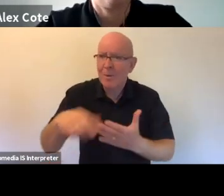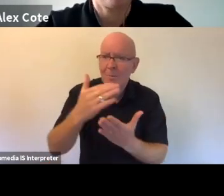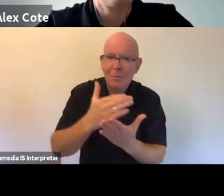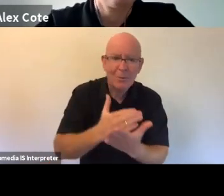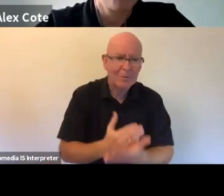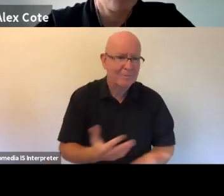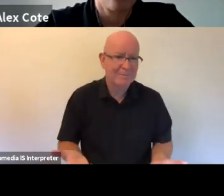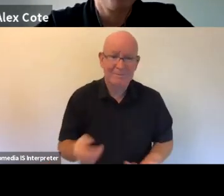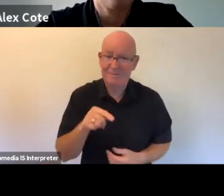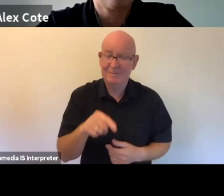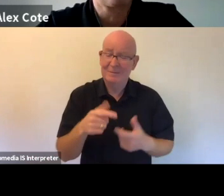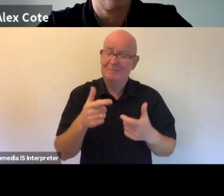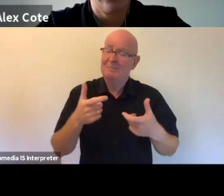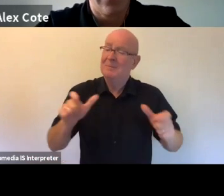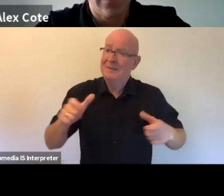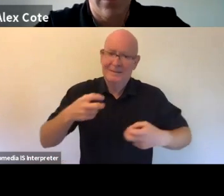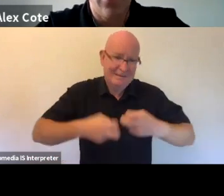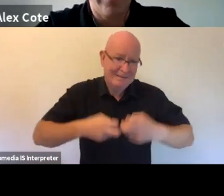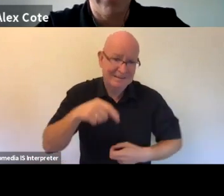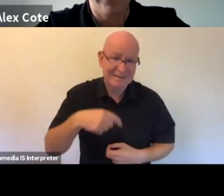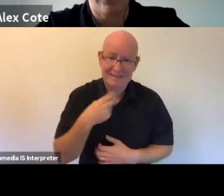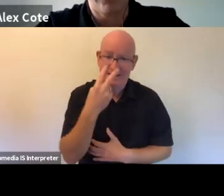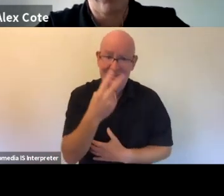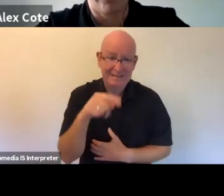While there are only six lower and middle income countries